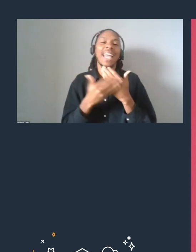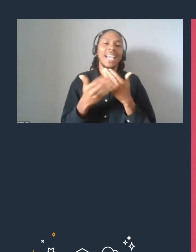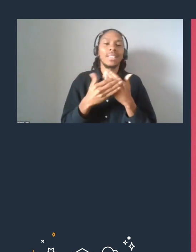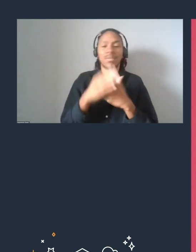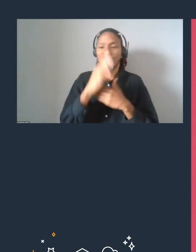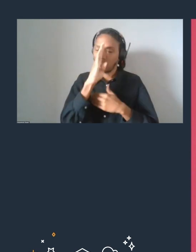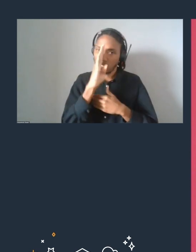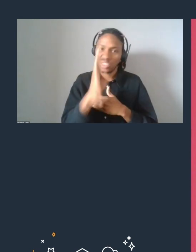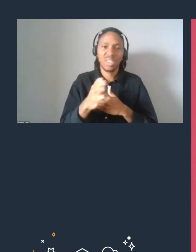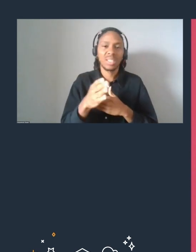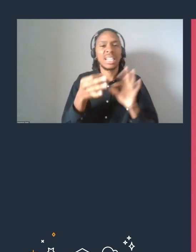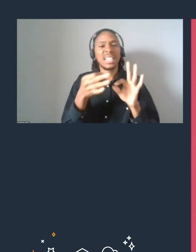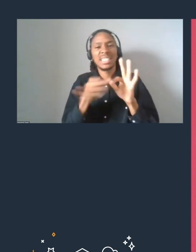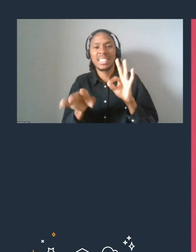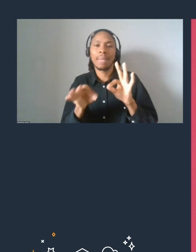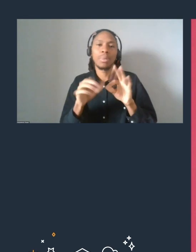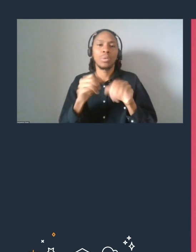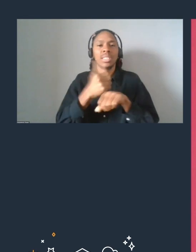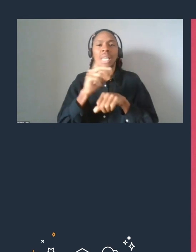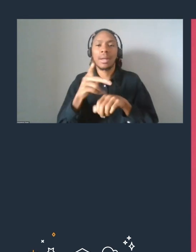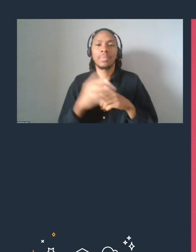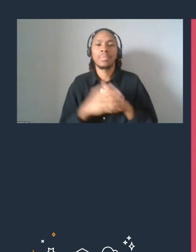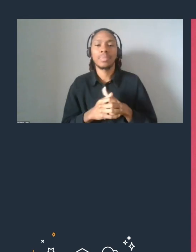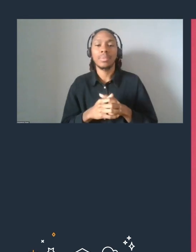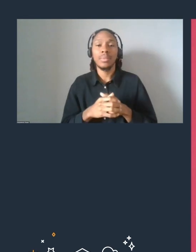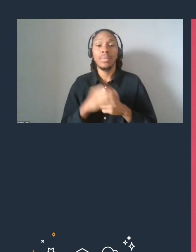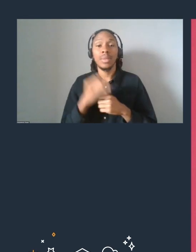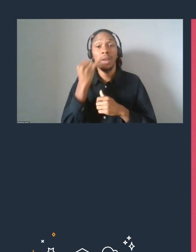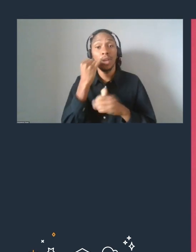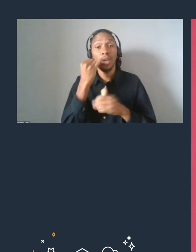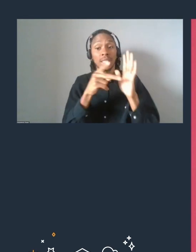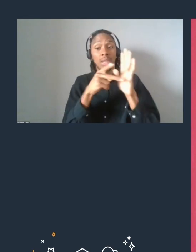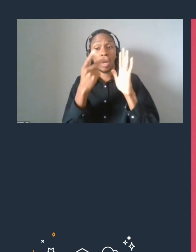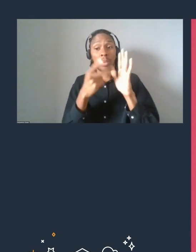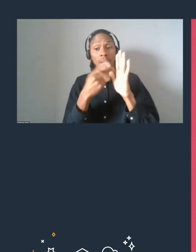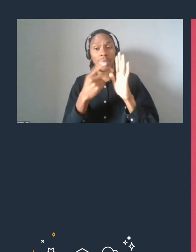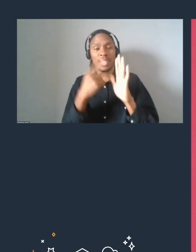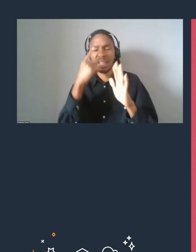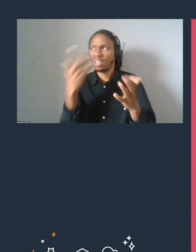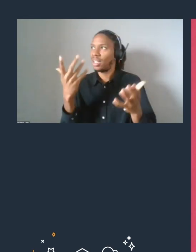and simple setup kind of a way. So if you're seeing these replication features and thinking, "Gee, I didn't turn that on, on my bucket."